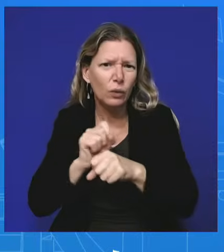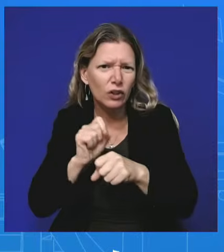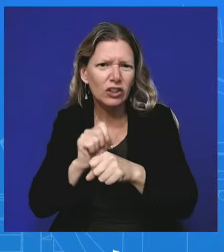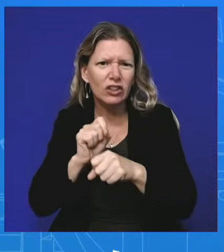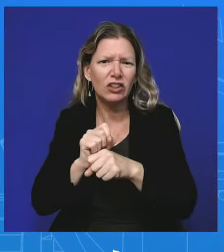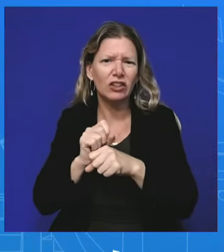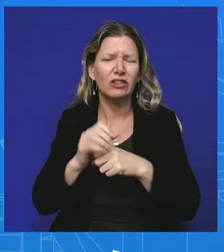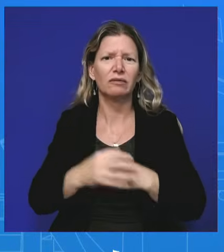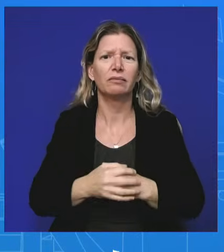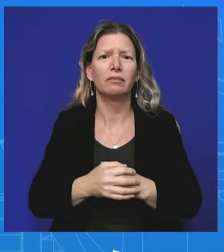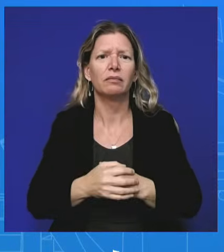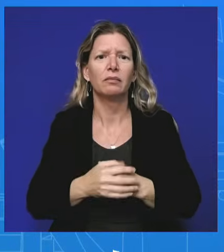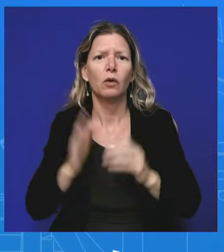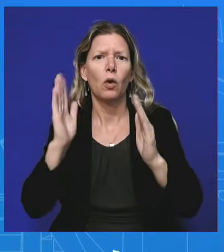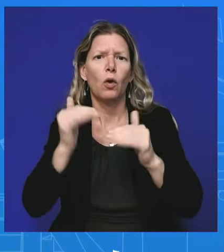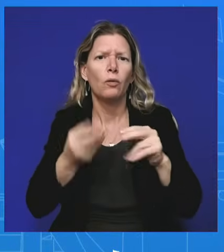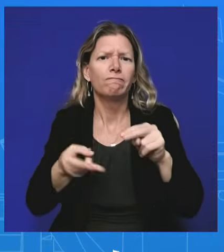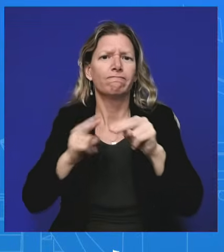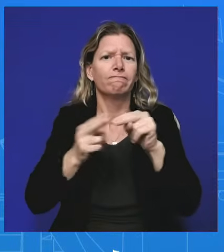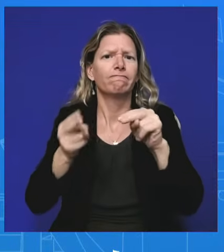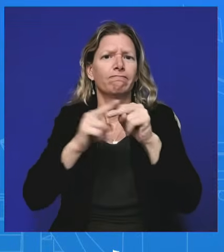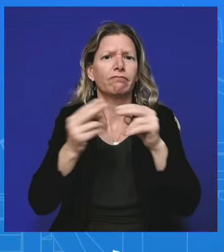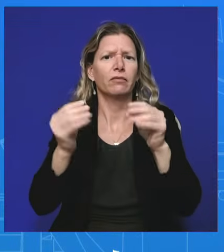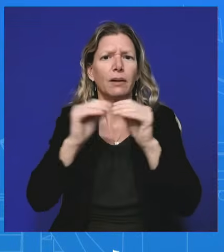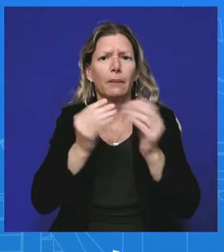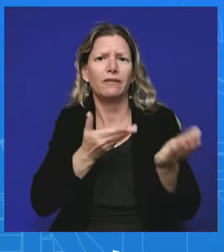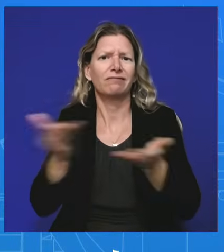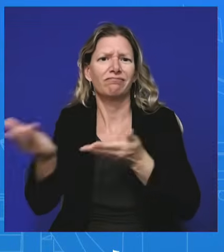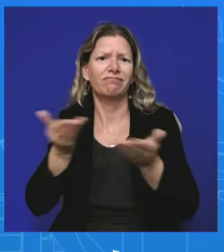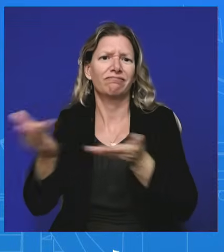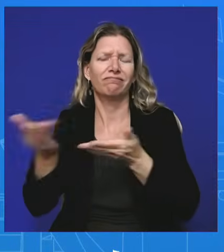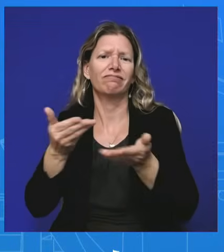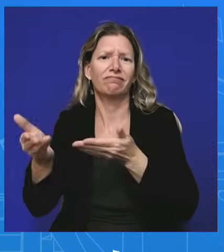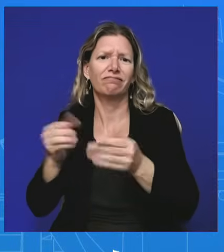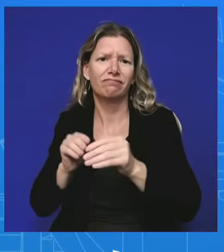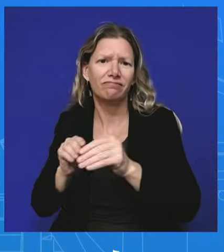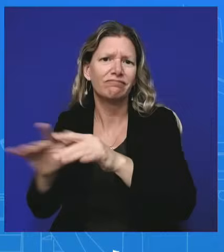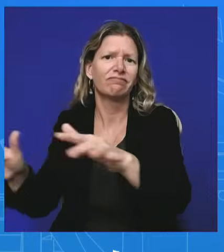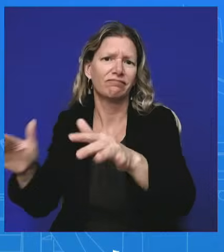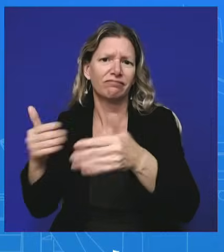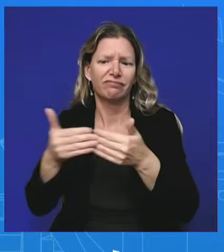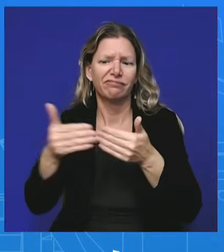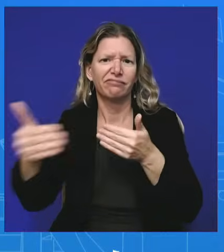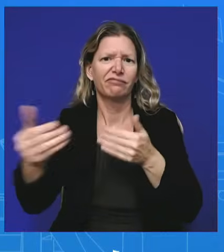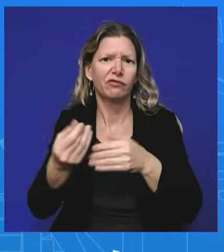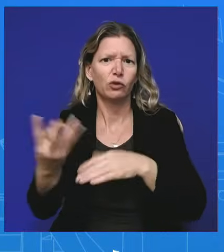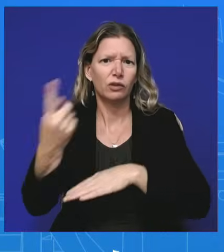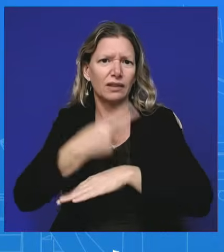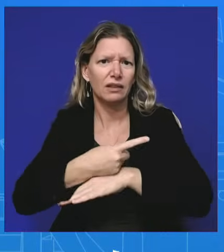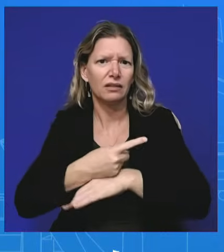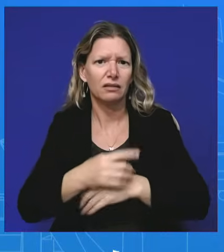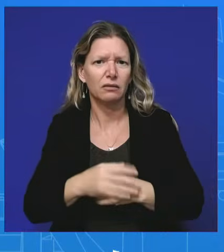and keep that sustainable. And we'll keep you updated, of course. All of this assi- -- assistance is in addition to thousands of tons of food